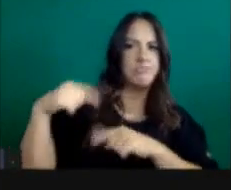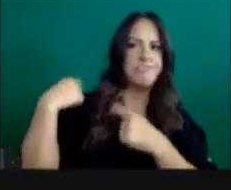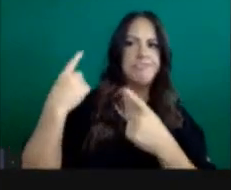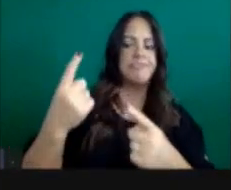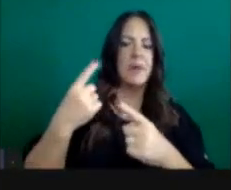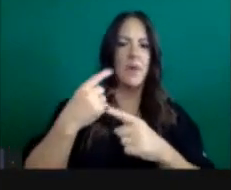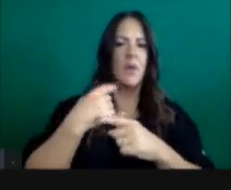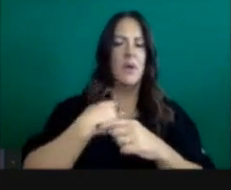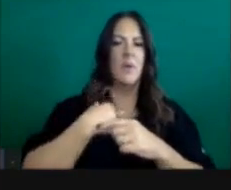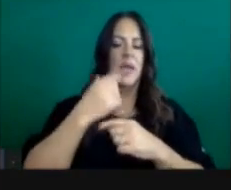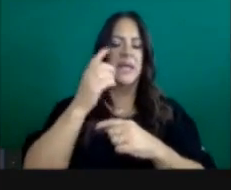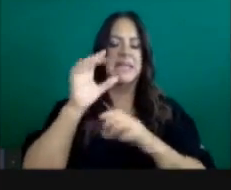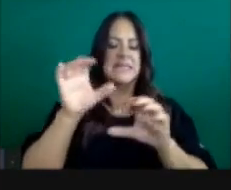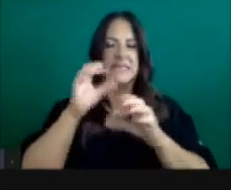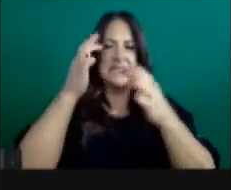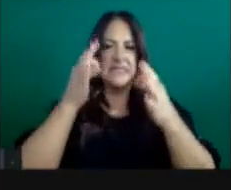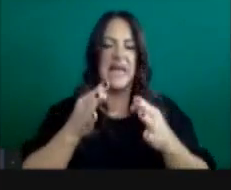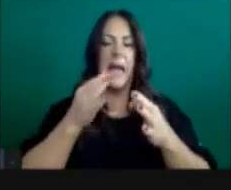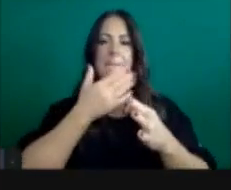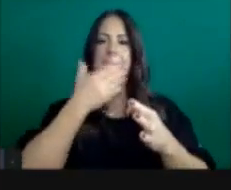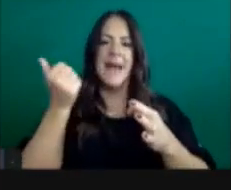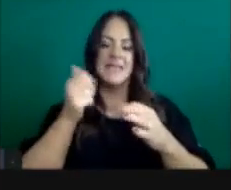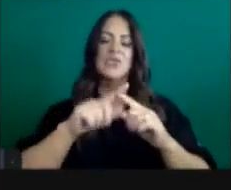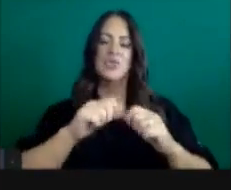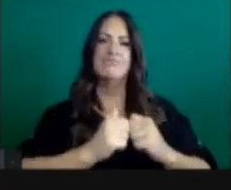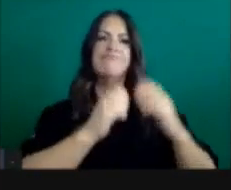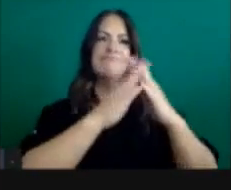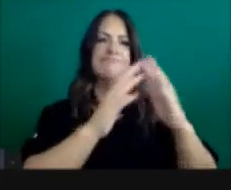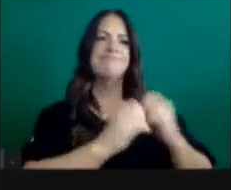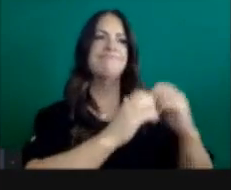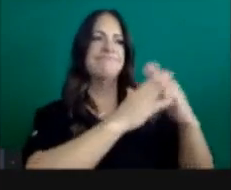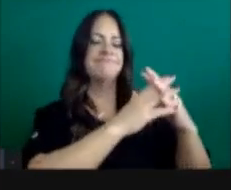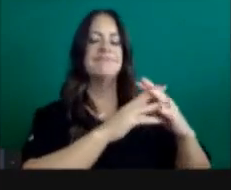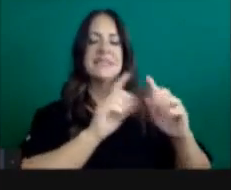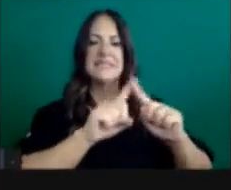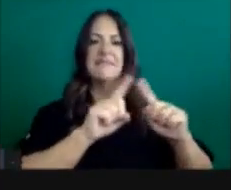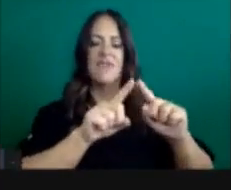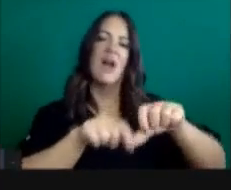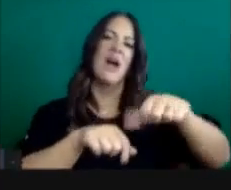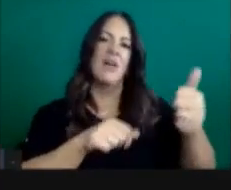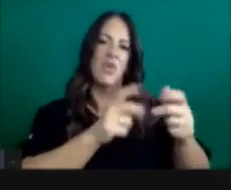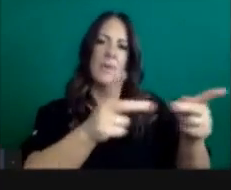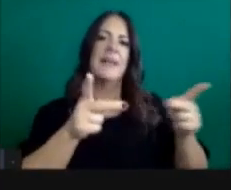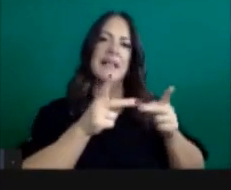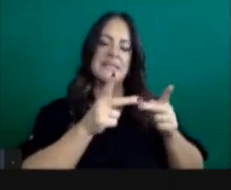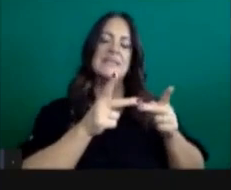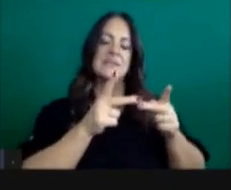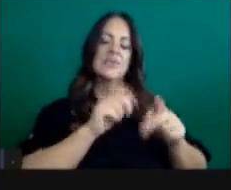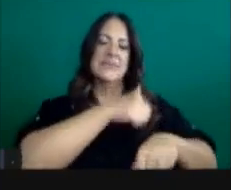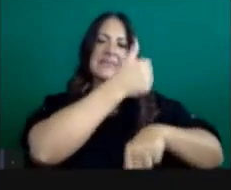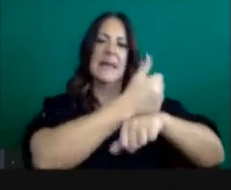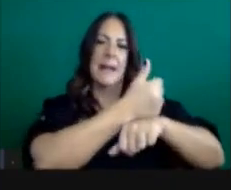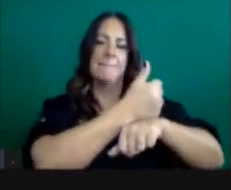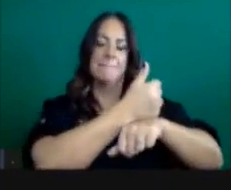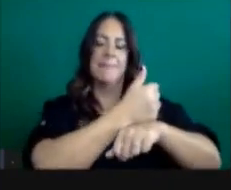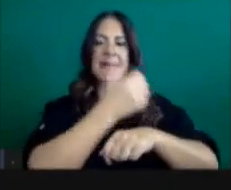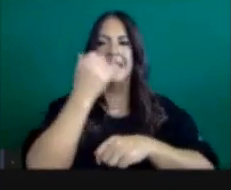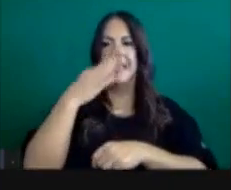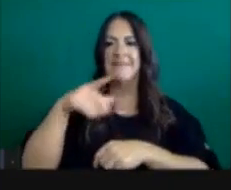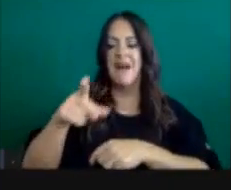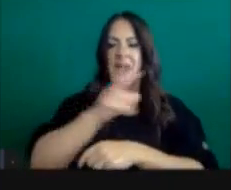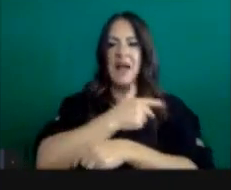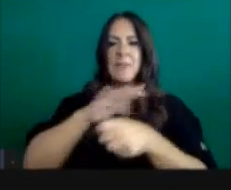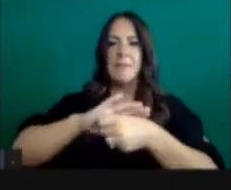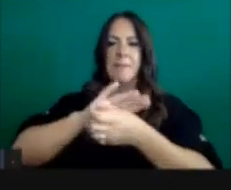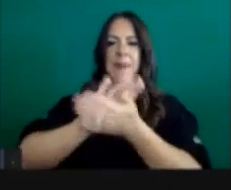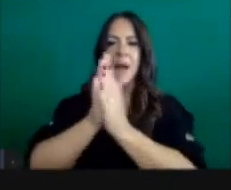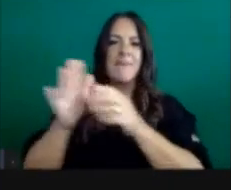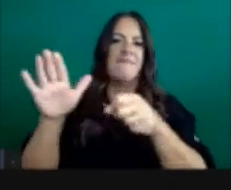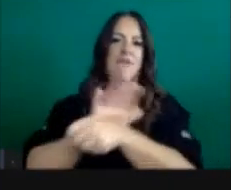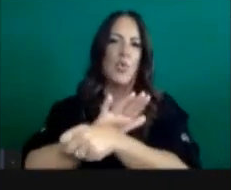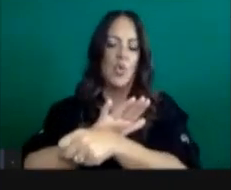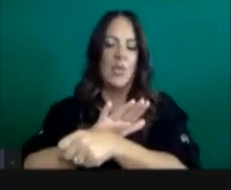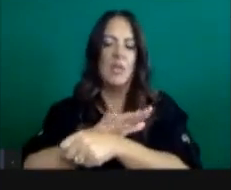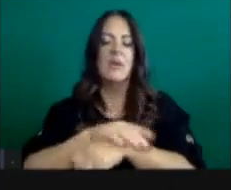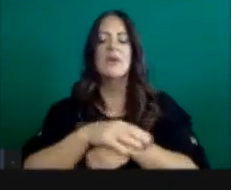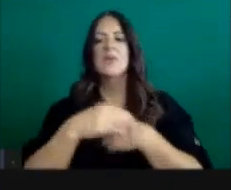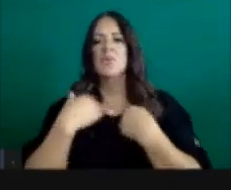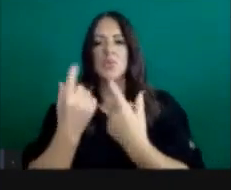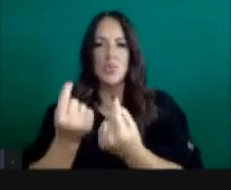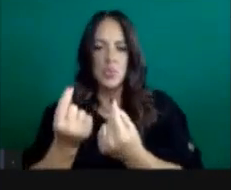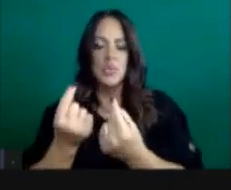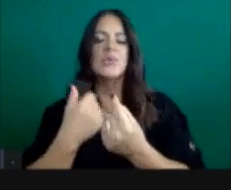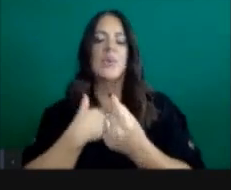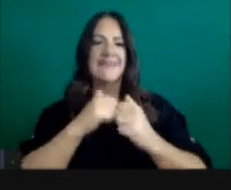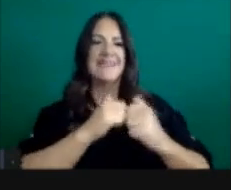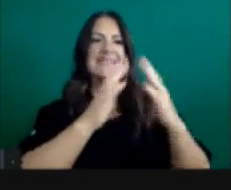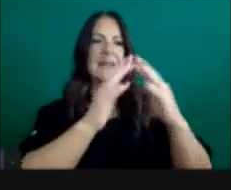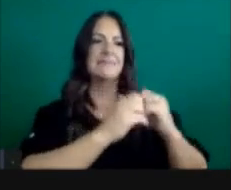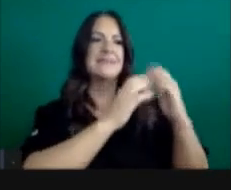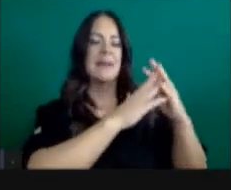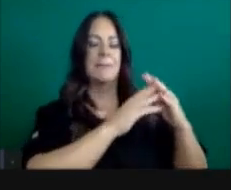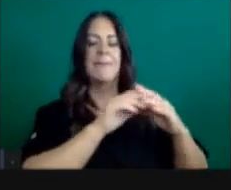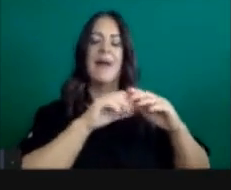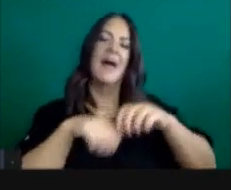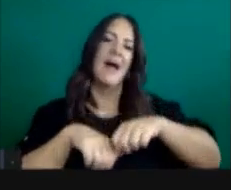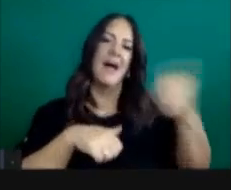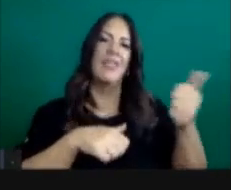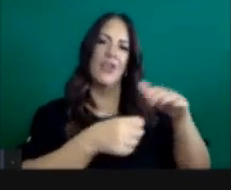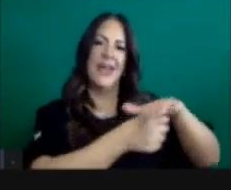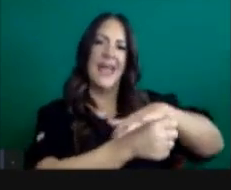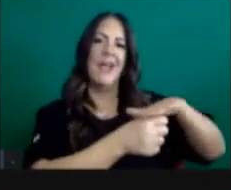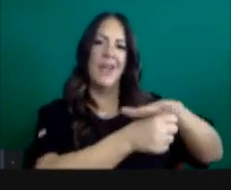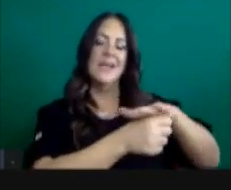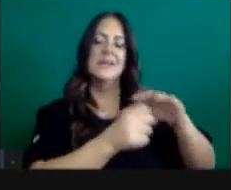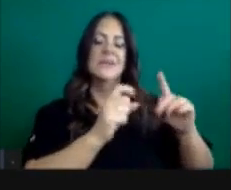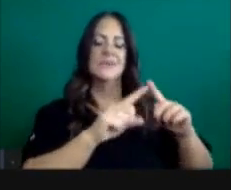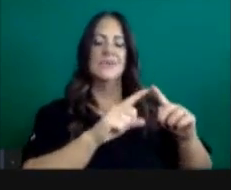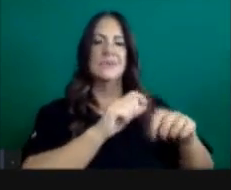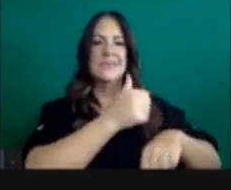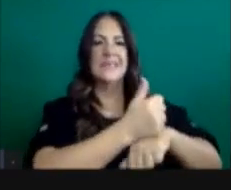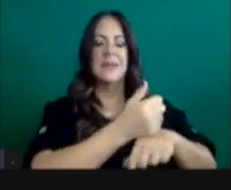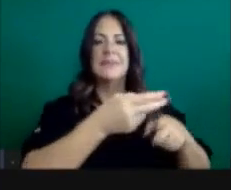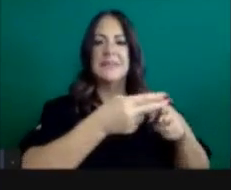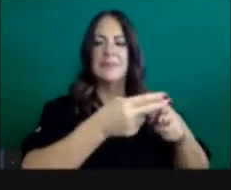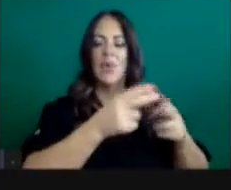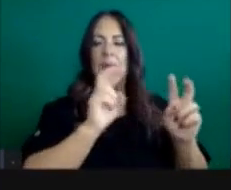WE LEARNED EARLY ON THROUGH MONTHS OF PLANNING FOR CARE SITES, POP UP MEDICAL FACILITIES DROUGHT OUR STATE AND THE BEST OPTION WE HAVE IS TO CONTINUE TO WORK WITH THE ASSETS AT THE